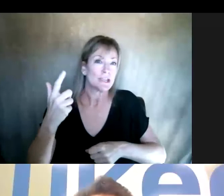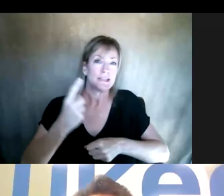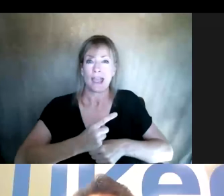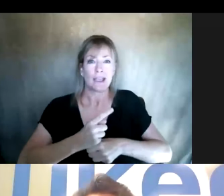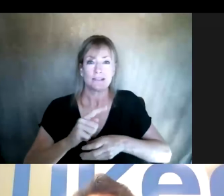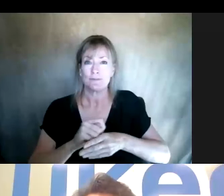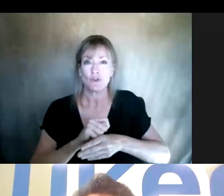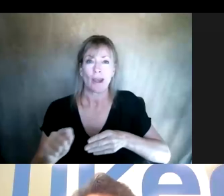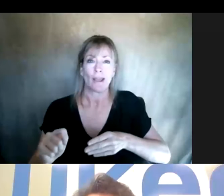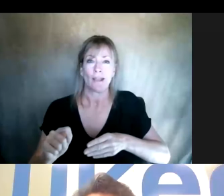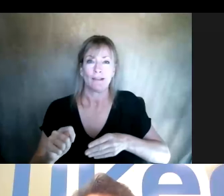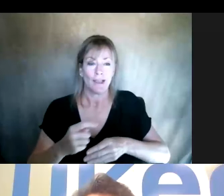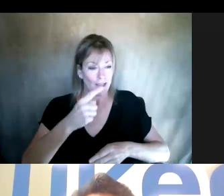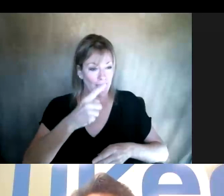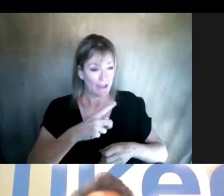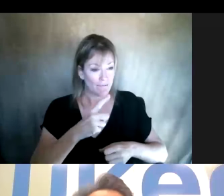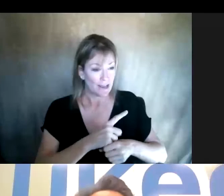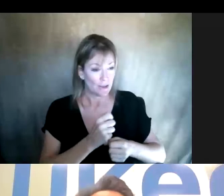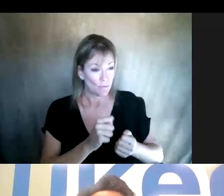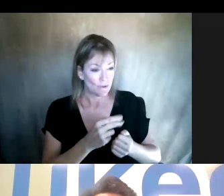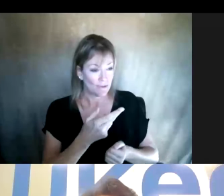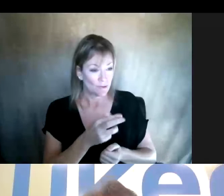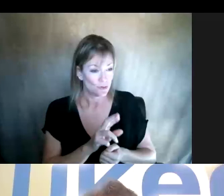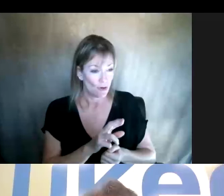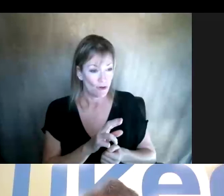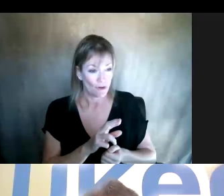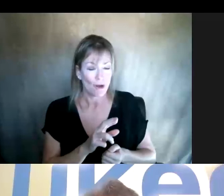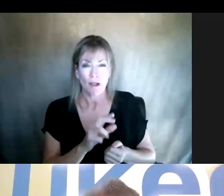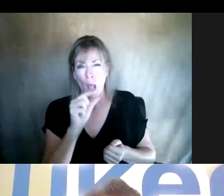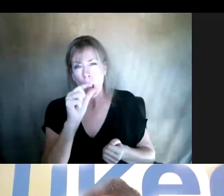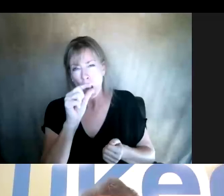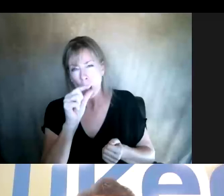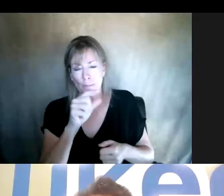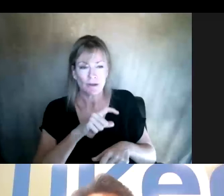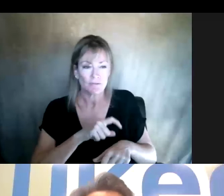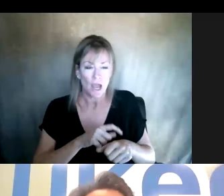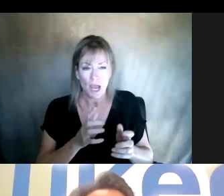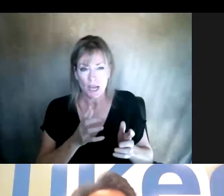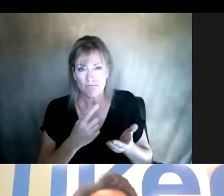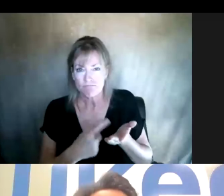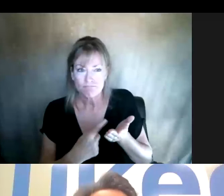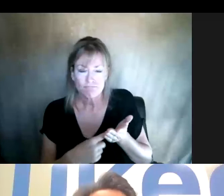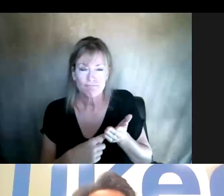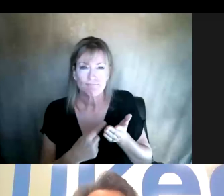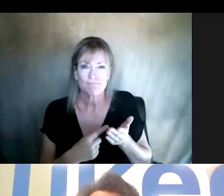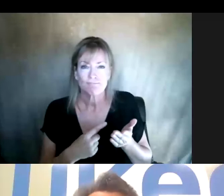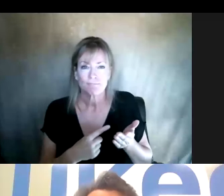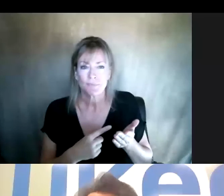HALF A DAY WITH HR, LITTLE BIT OF TIME WITH TREATING PEOPLE WITH